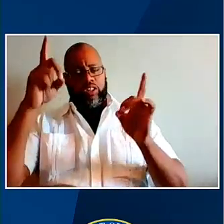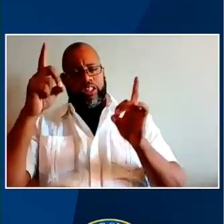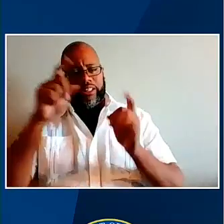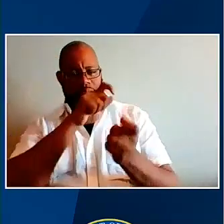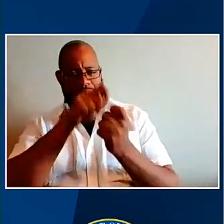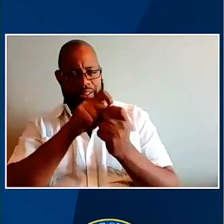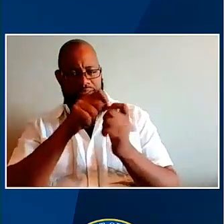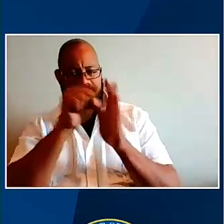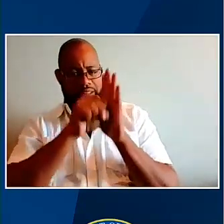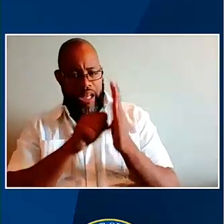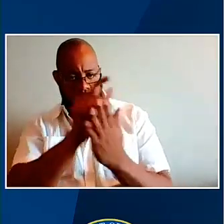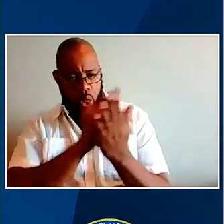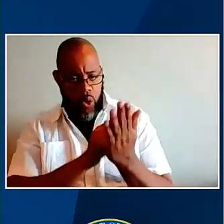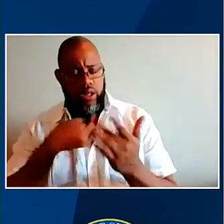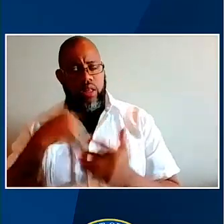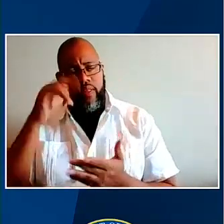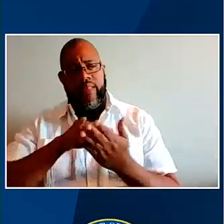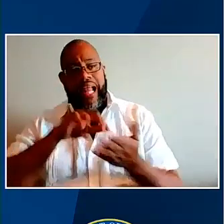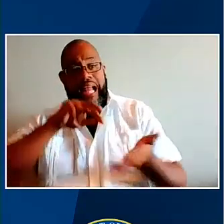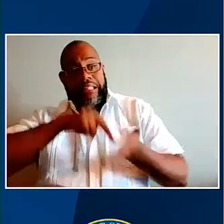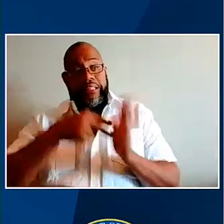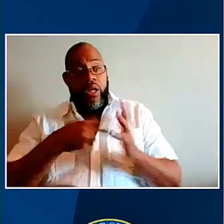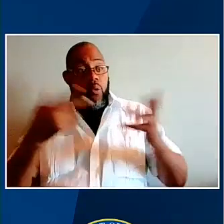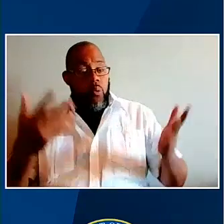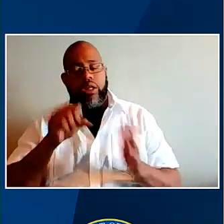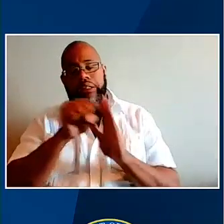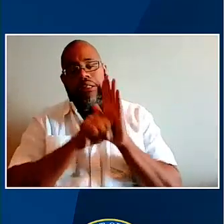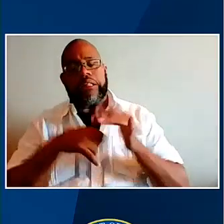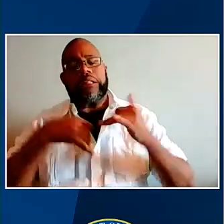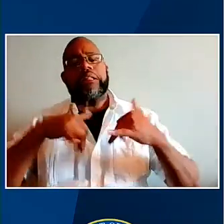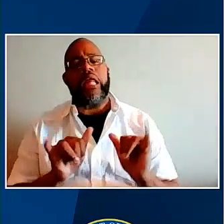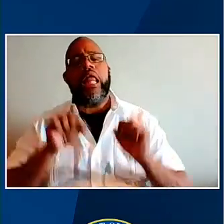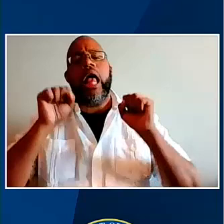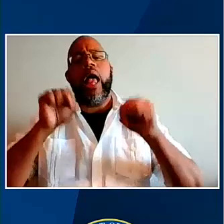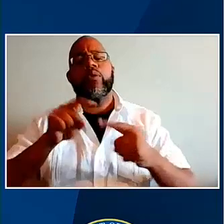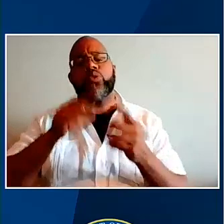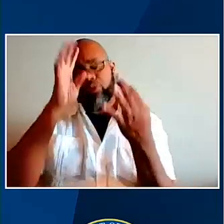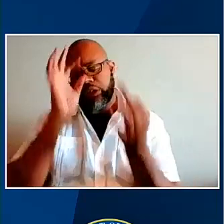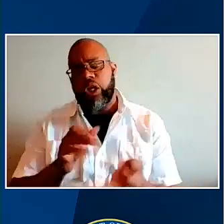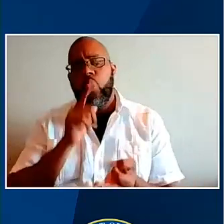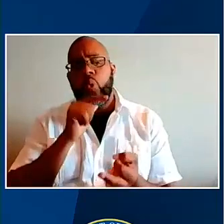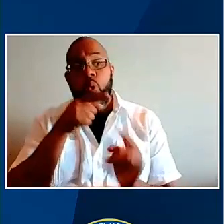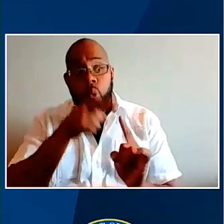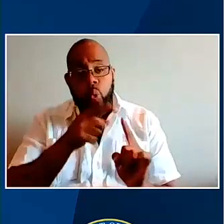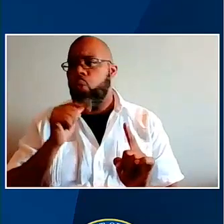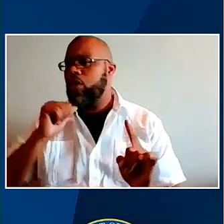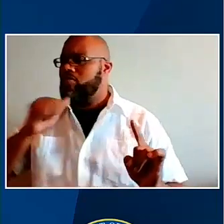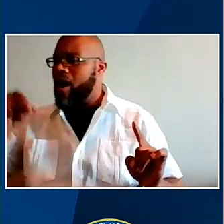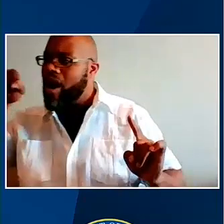laws. I think the intent is that the states would still be able to decide who is and who isn't. And typically those laws